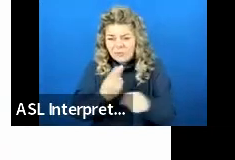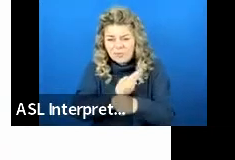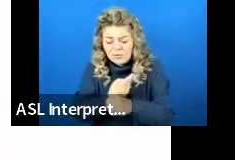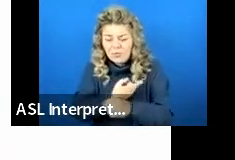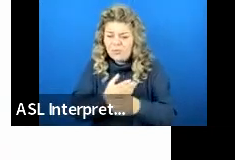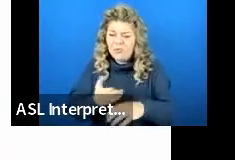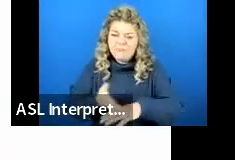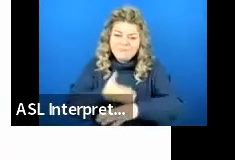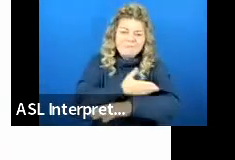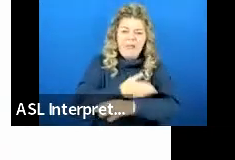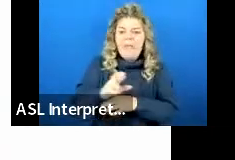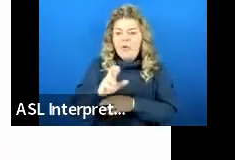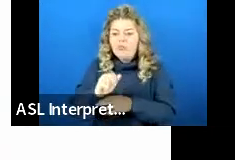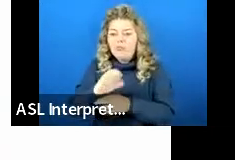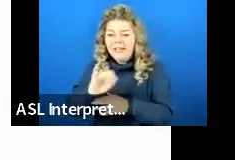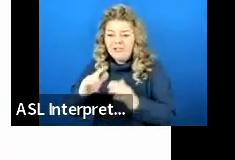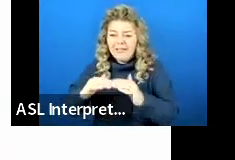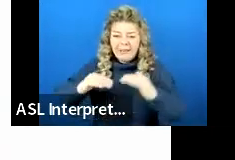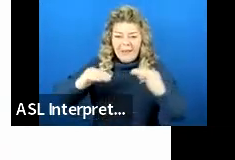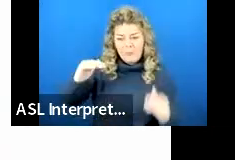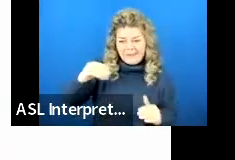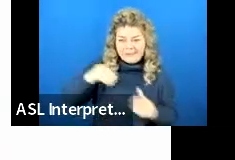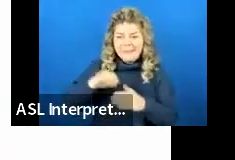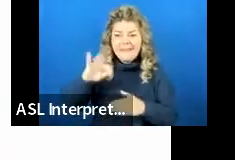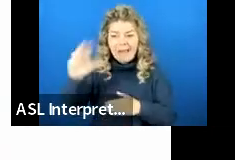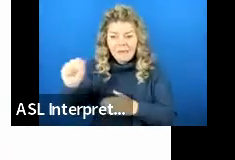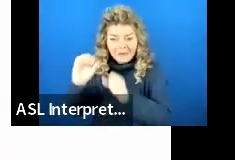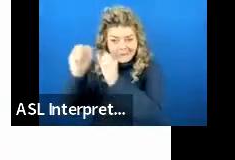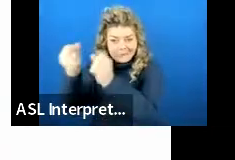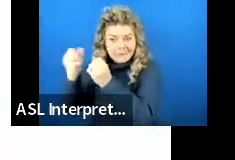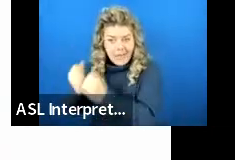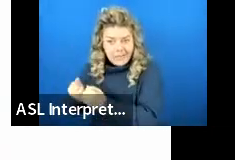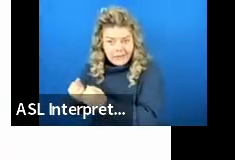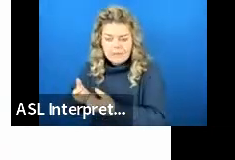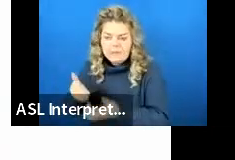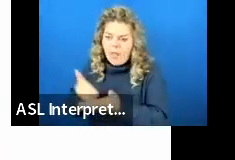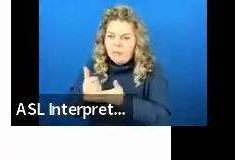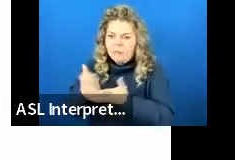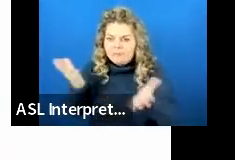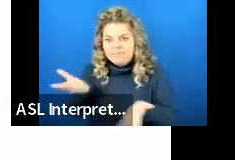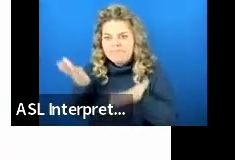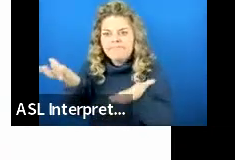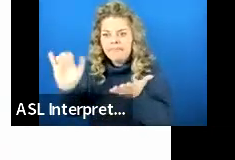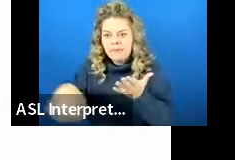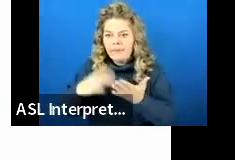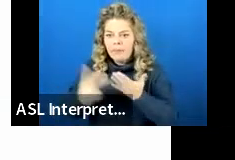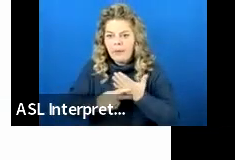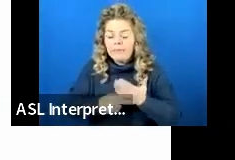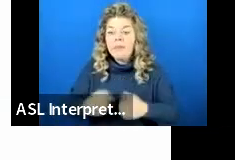and economic inequalities in African societies. Last year we offered a robust set